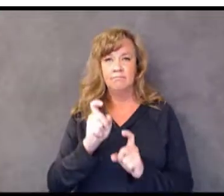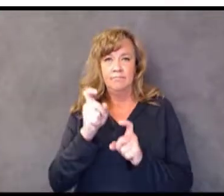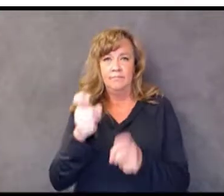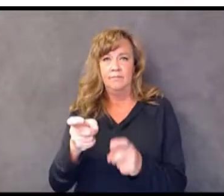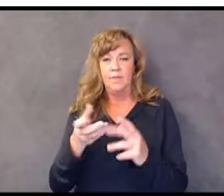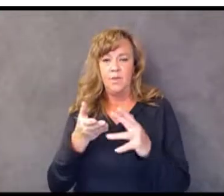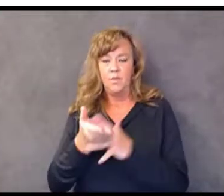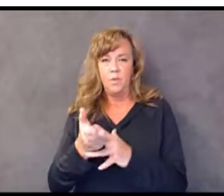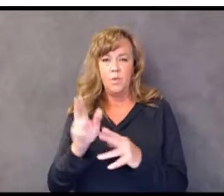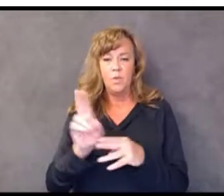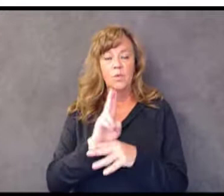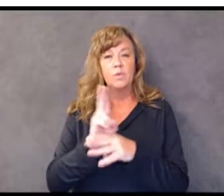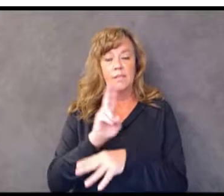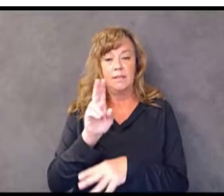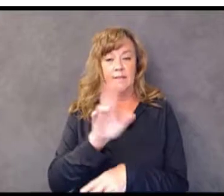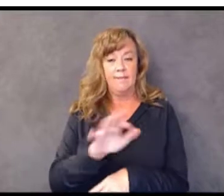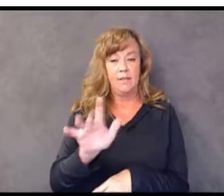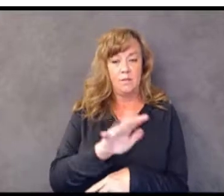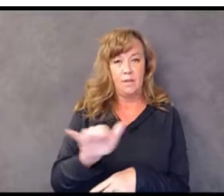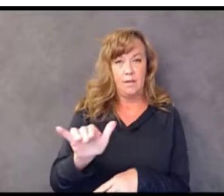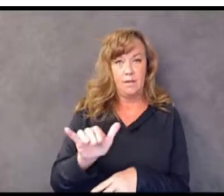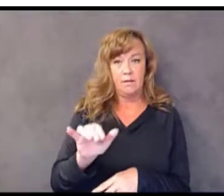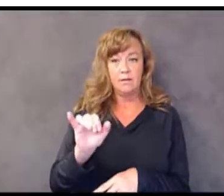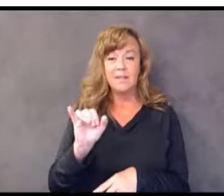if visual phonics is not available.